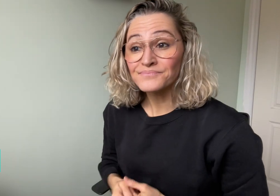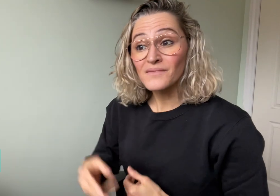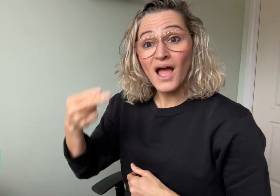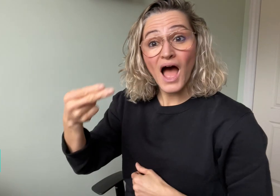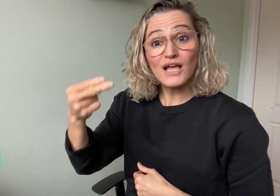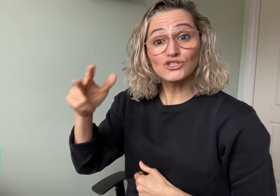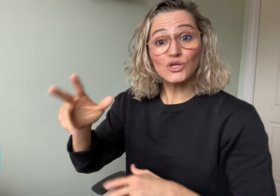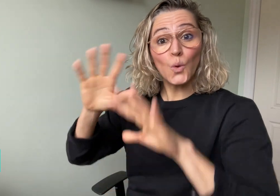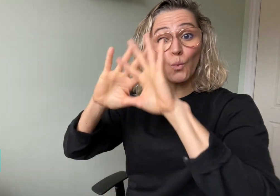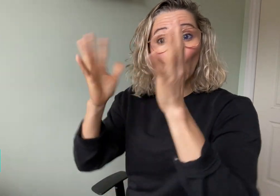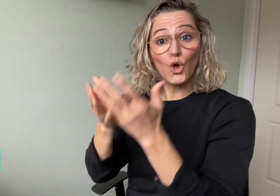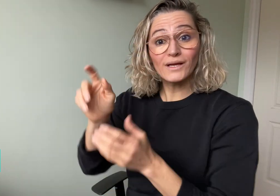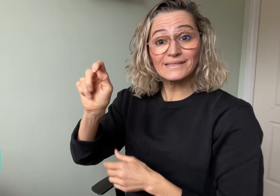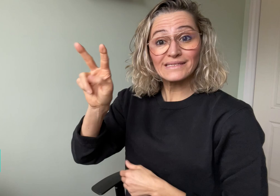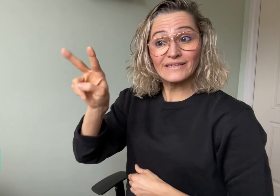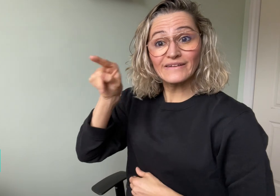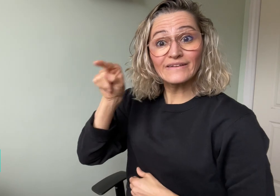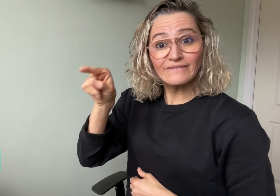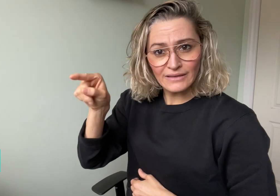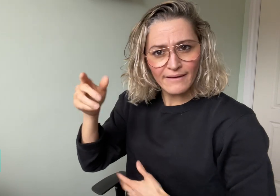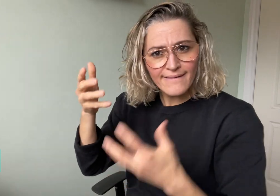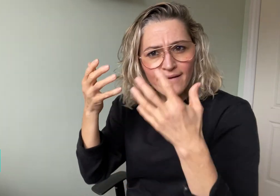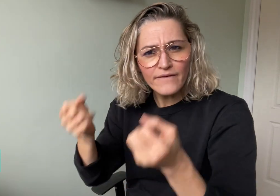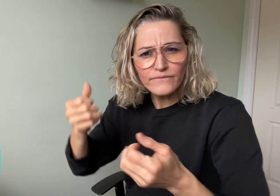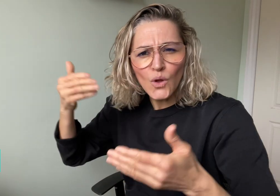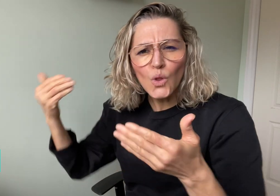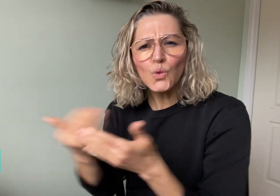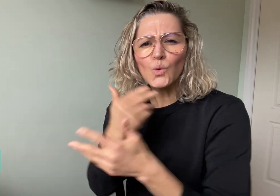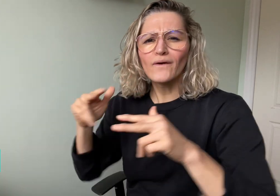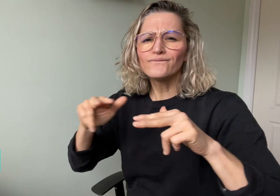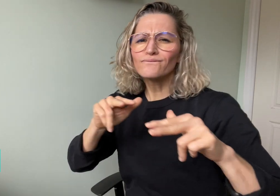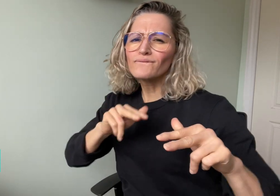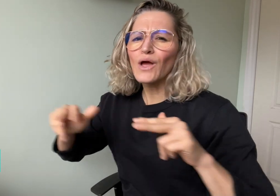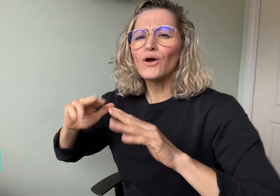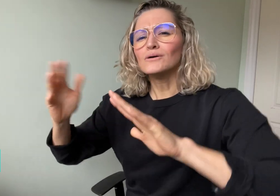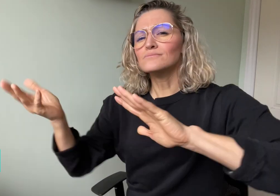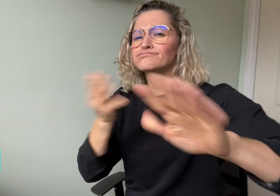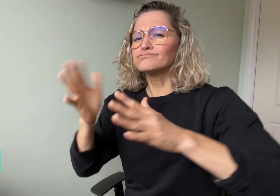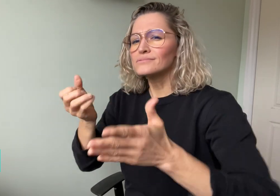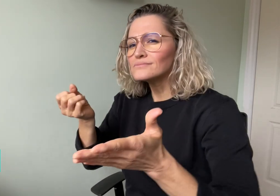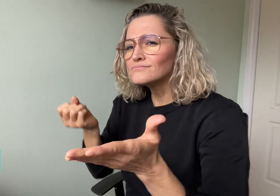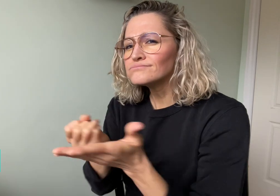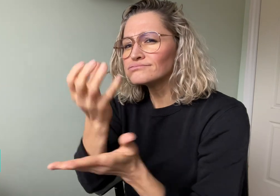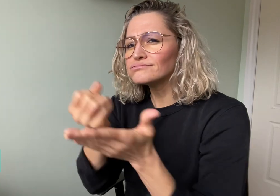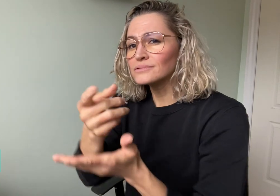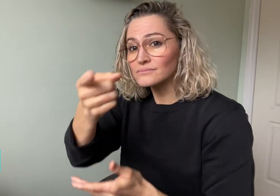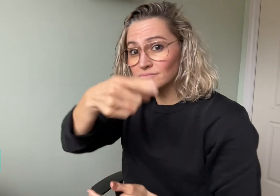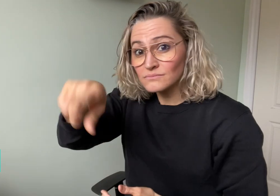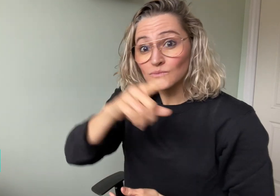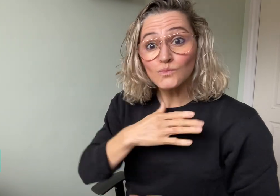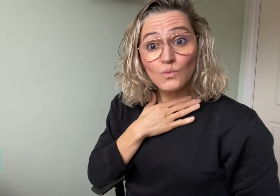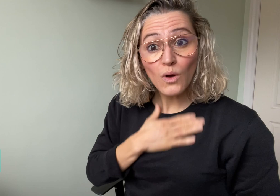Don’t forget to subscribe, like, and follow